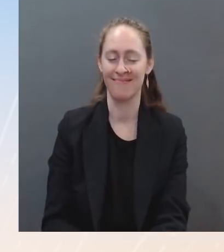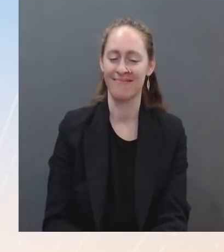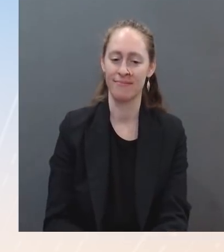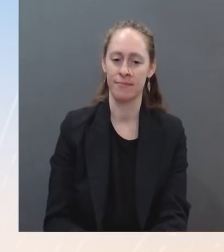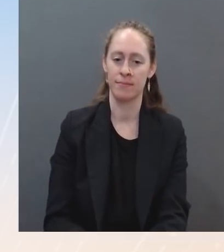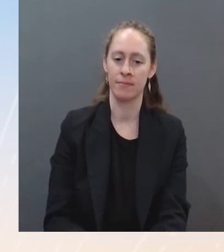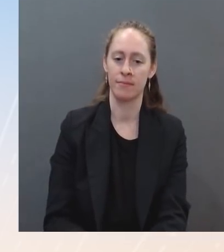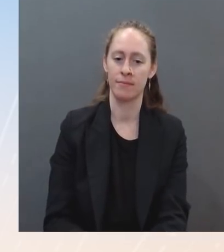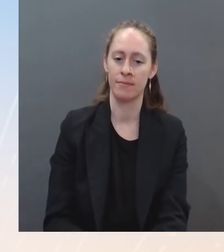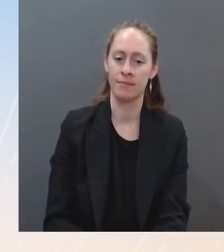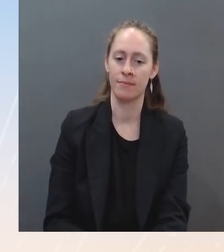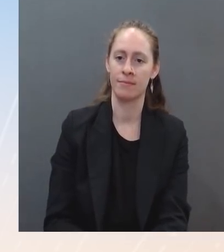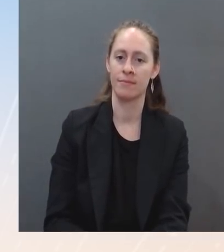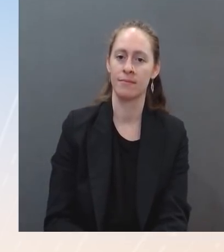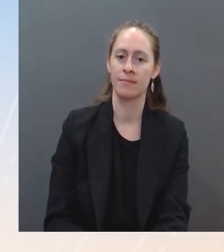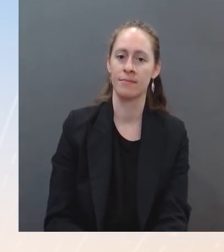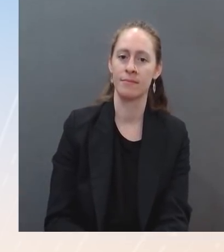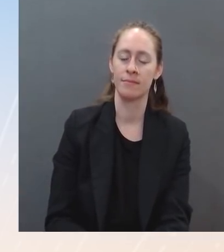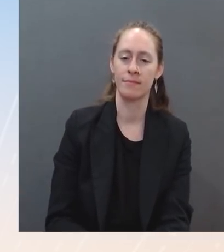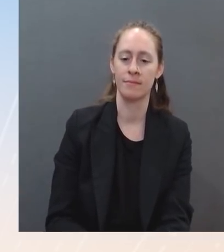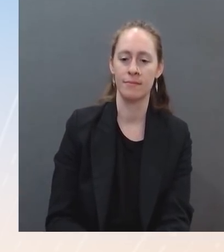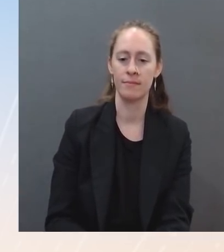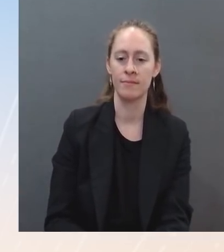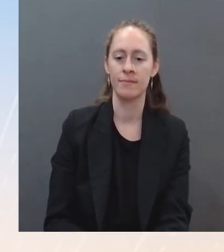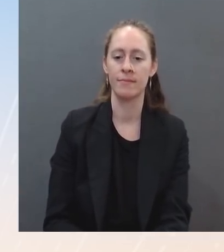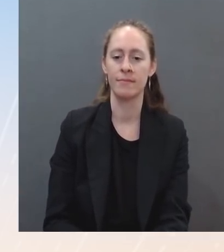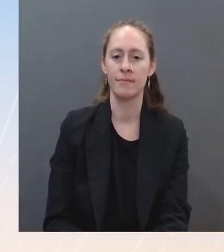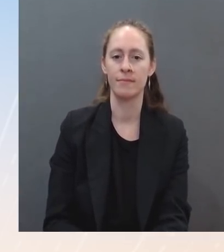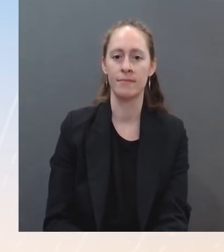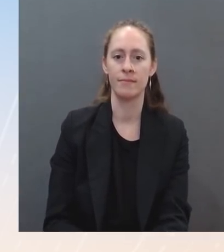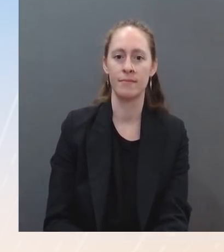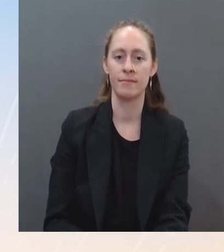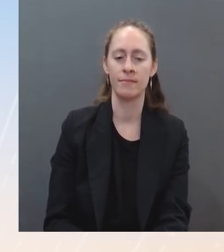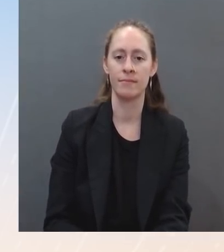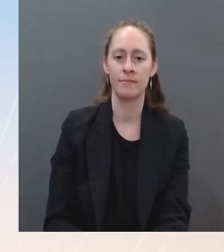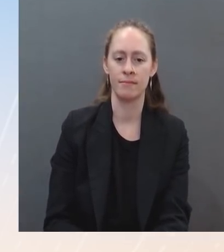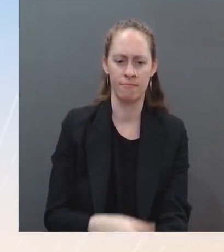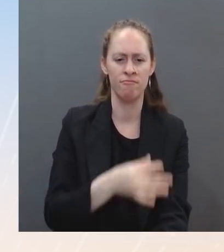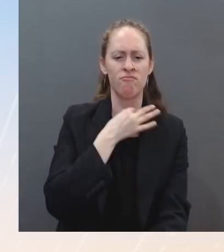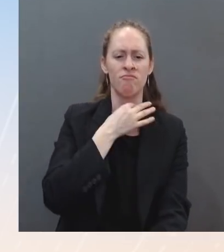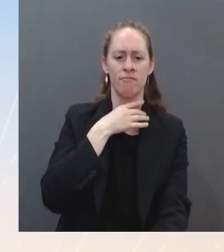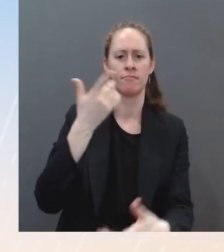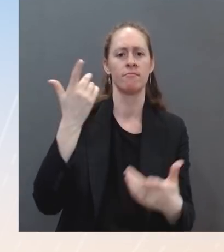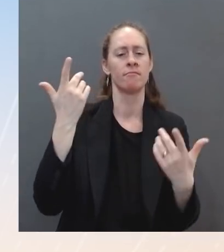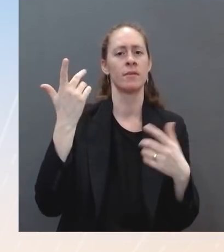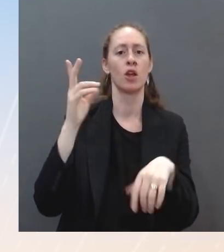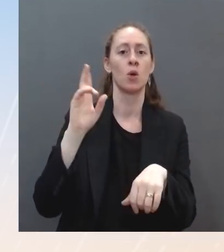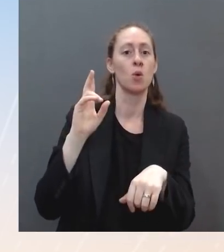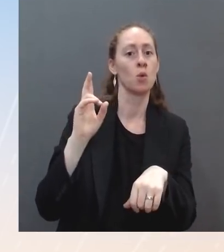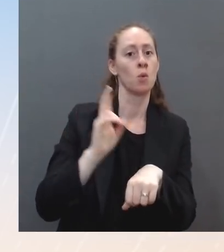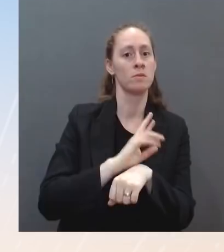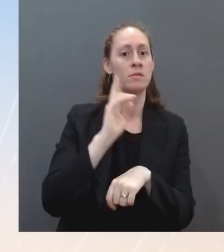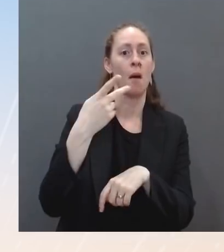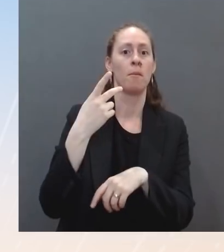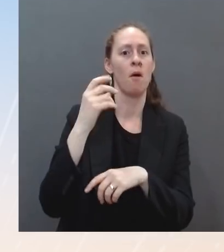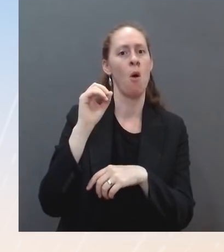policy that the President announced today. It requires congressional approval. And I know Brian was briefly asked about this,